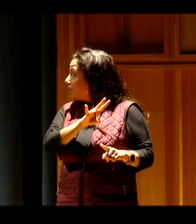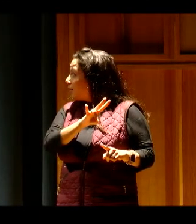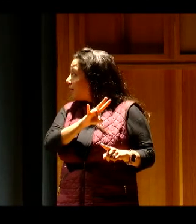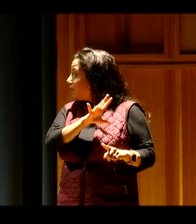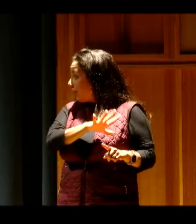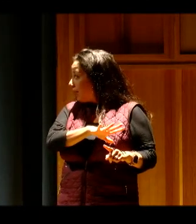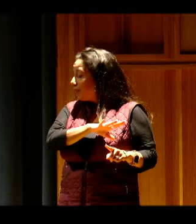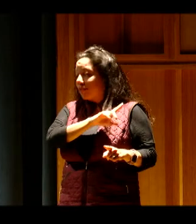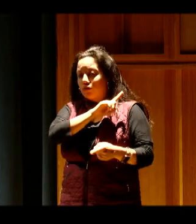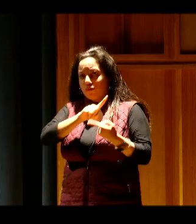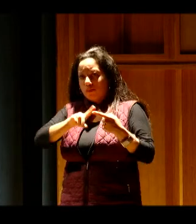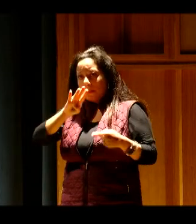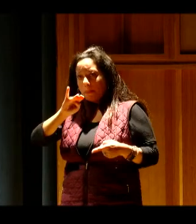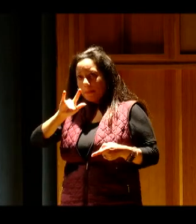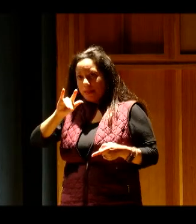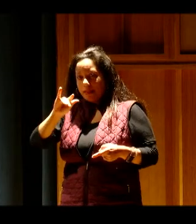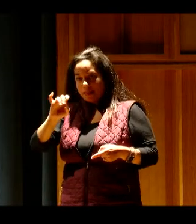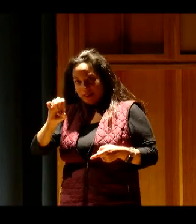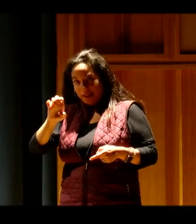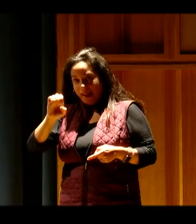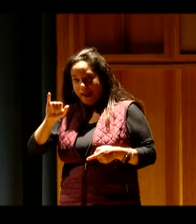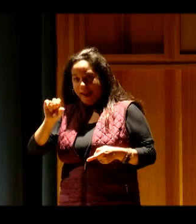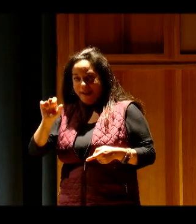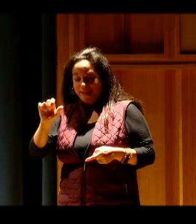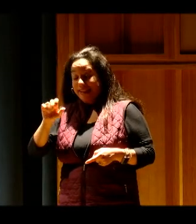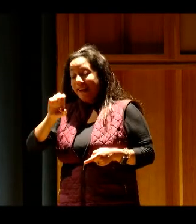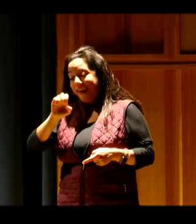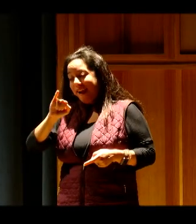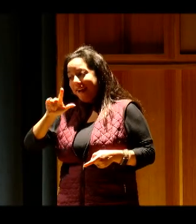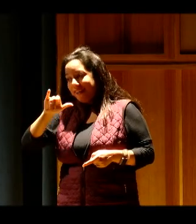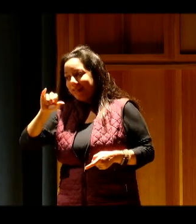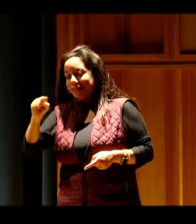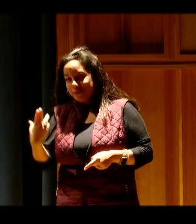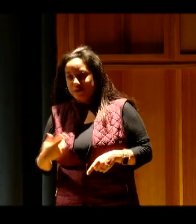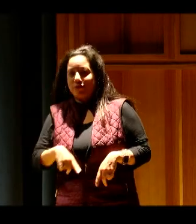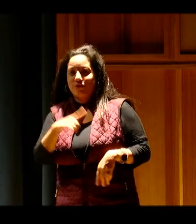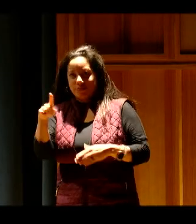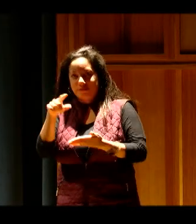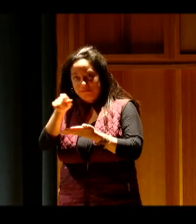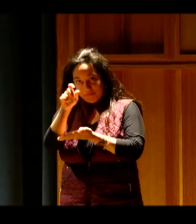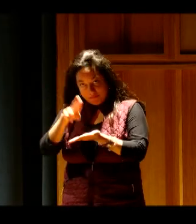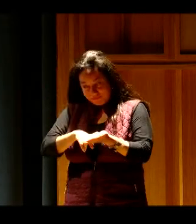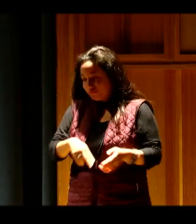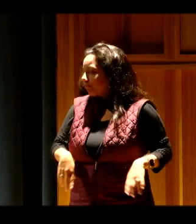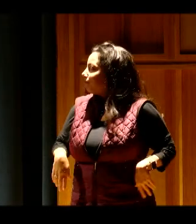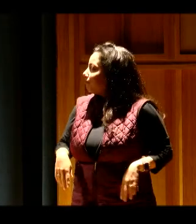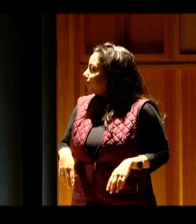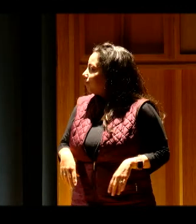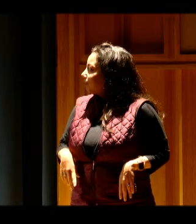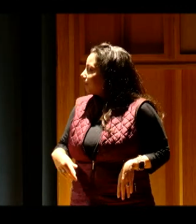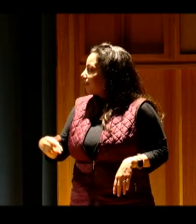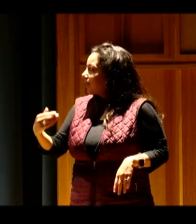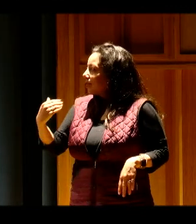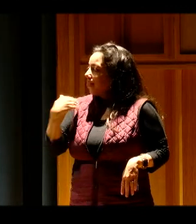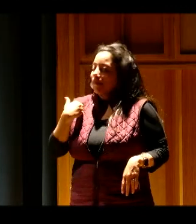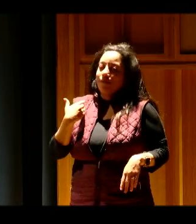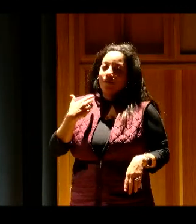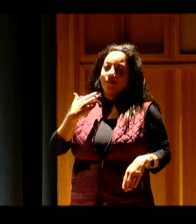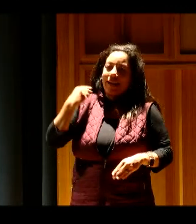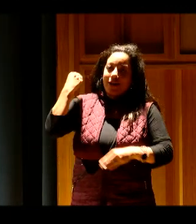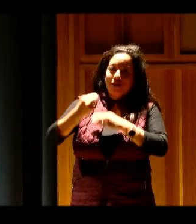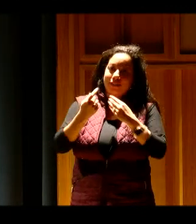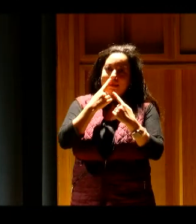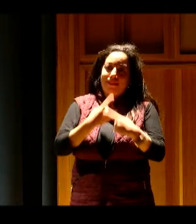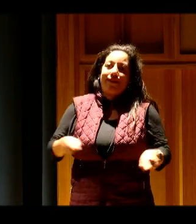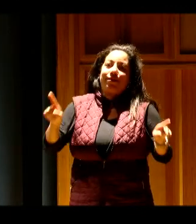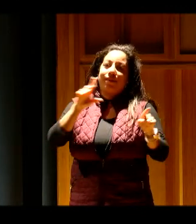We have Culture Declares, that top one we have, Heritage Declares, and we have Architects Declare.